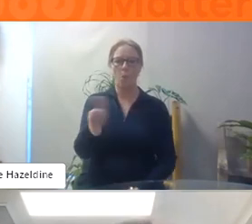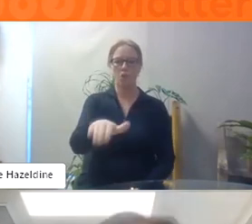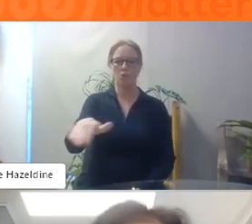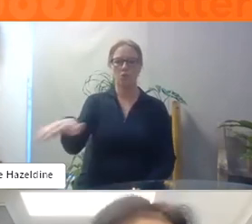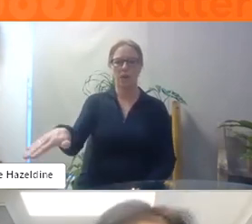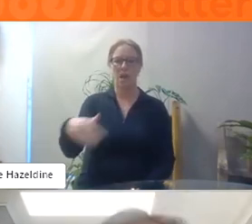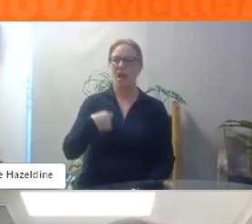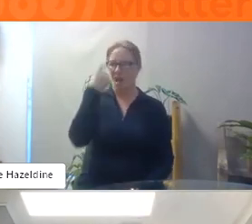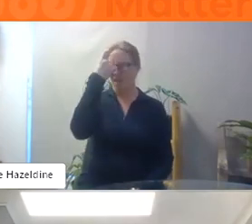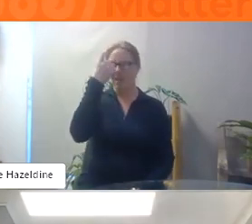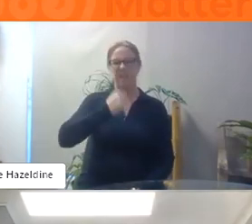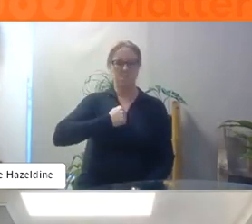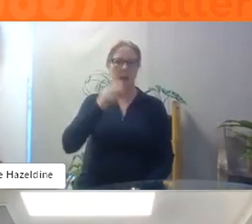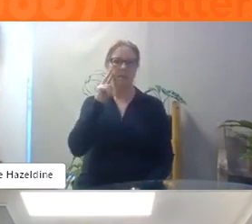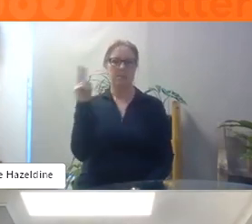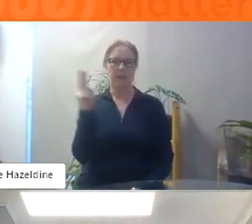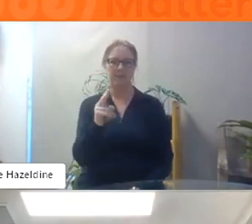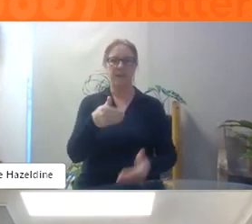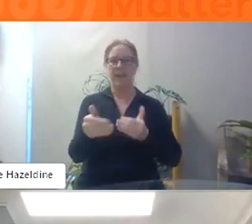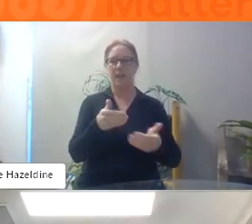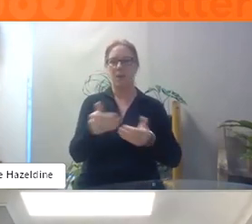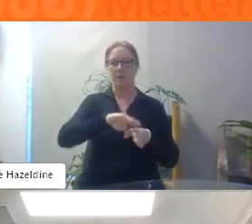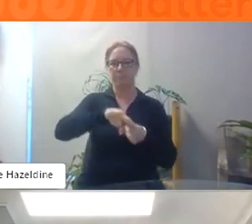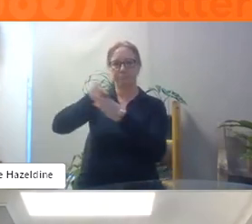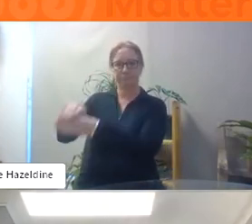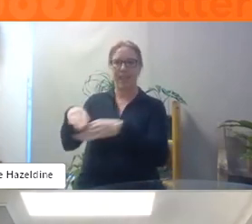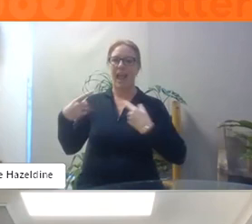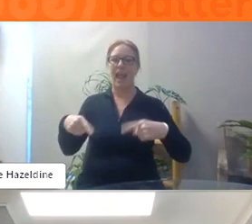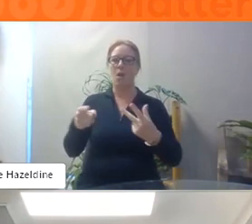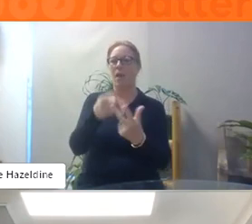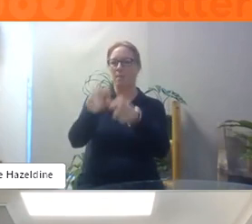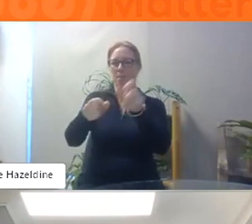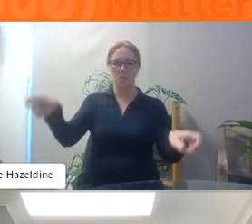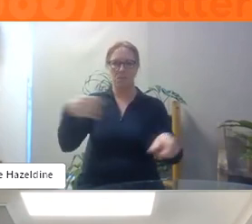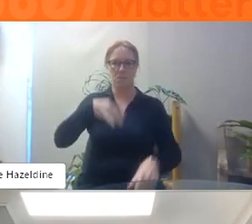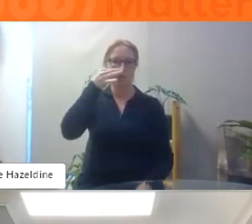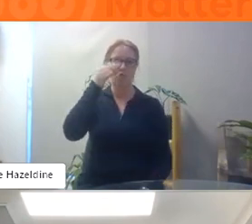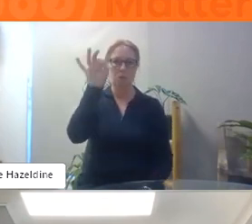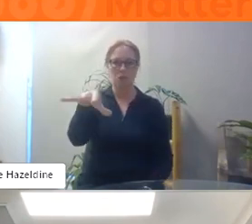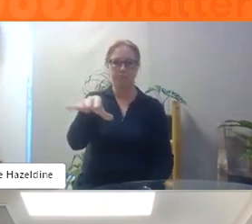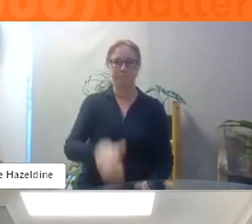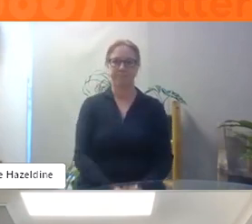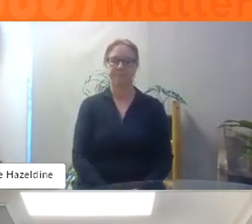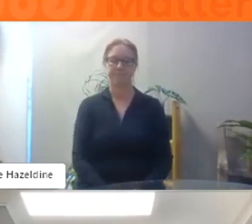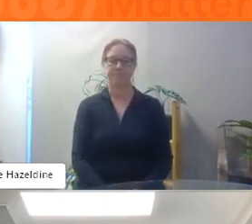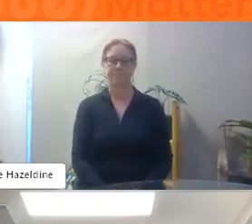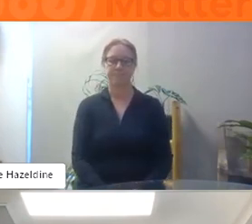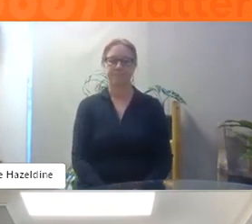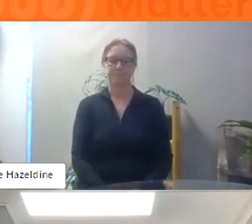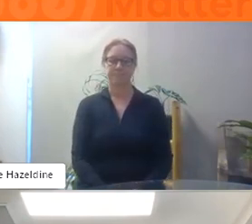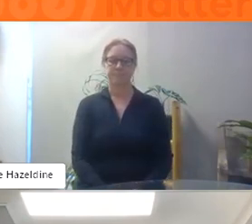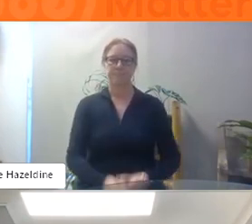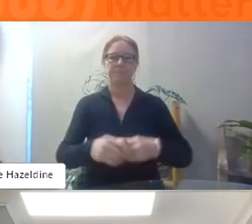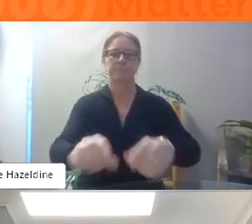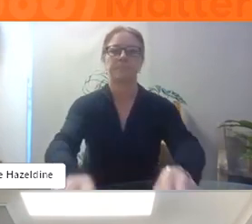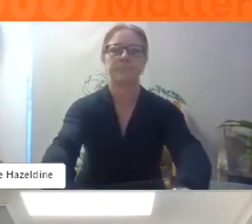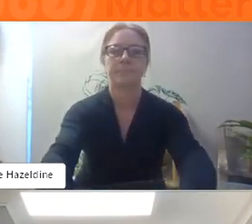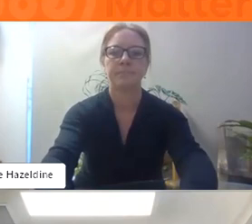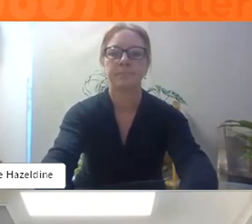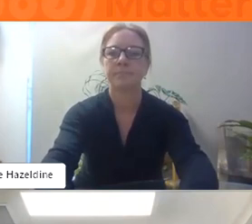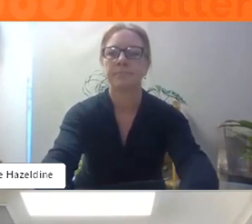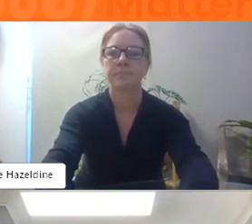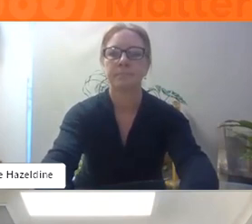where I come from. Anyway, I'll let others talk. I'll have a go.